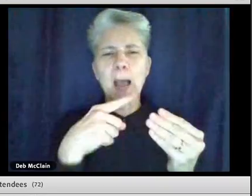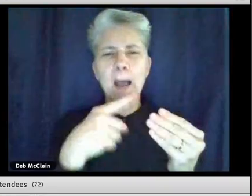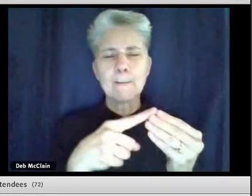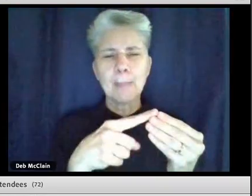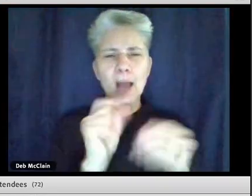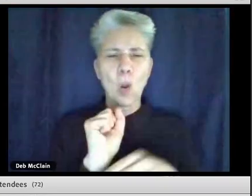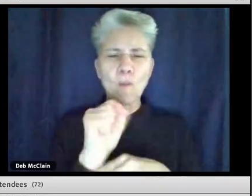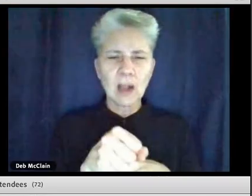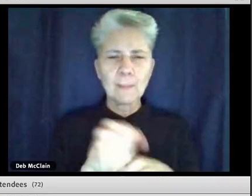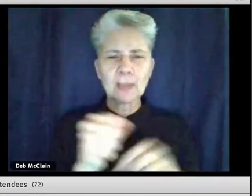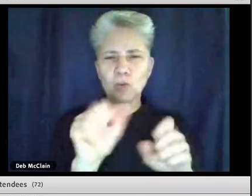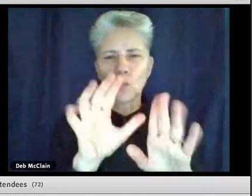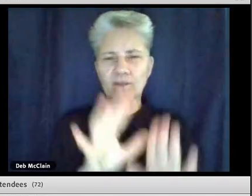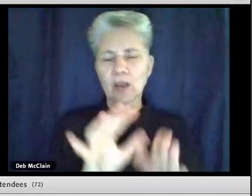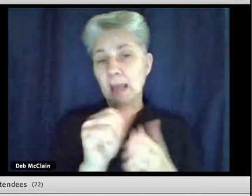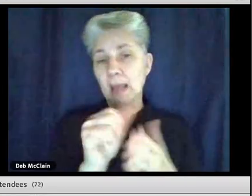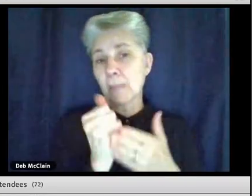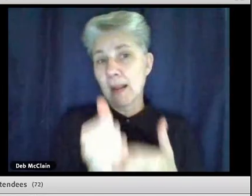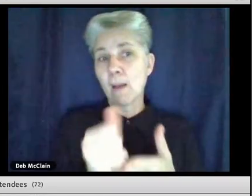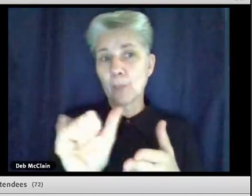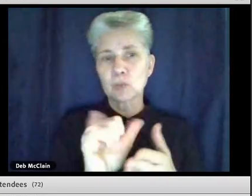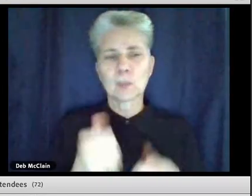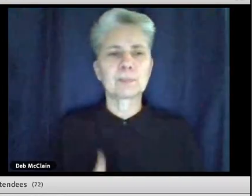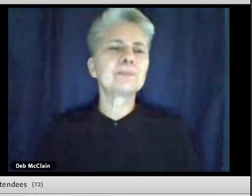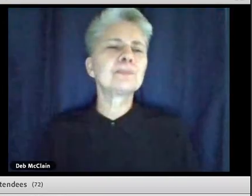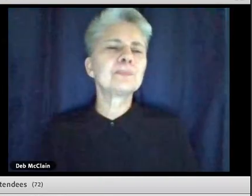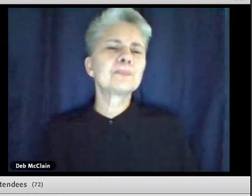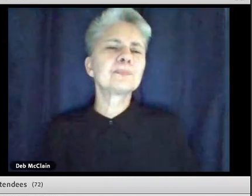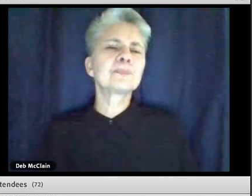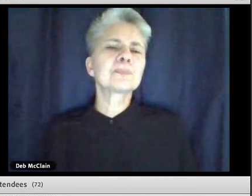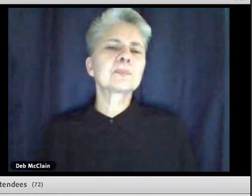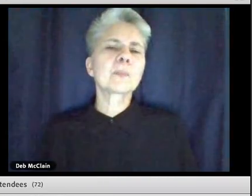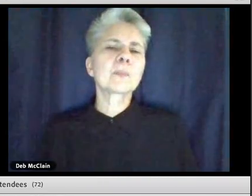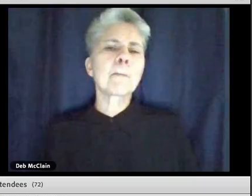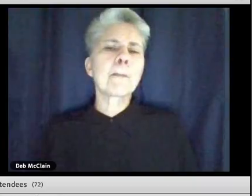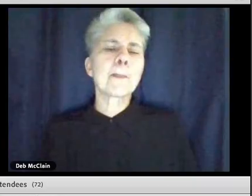a series of videos about overcoming your fears, that might be helpful.